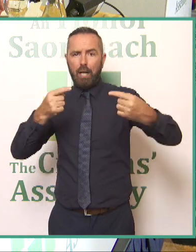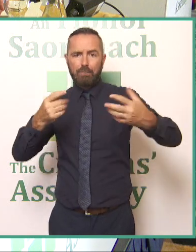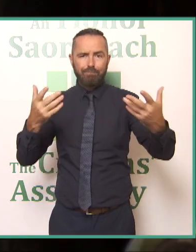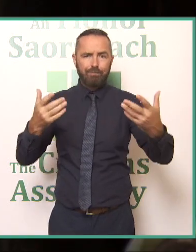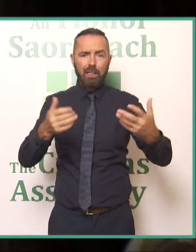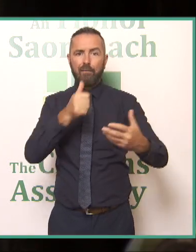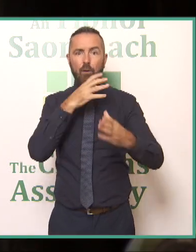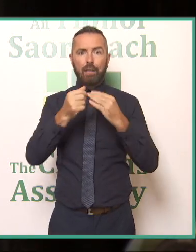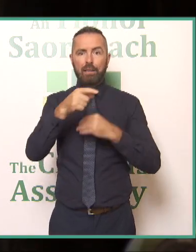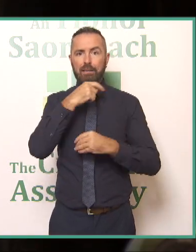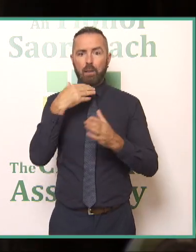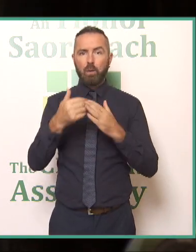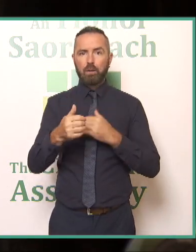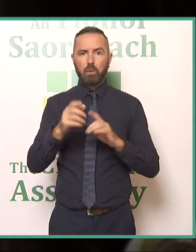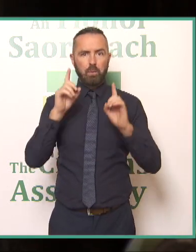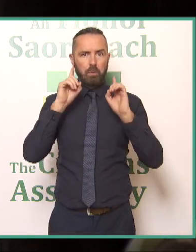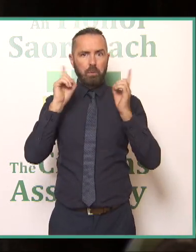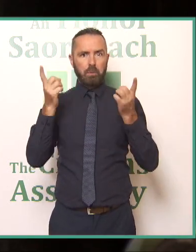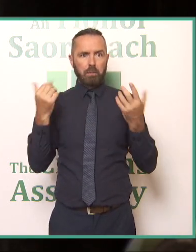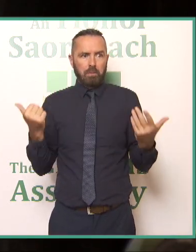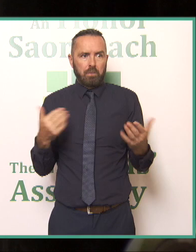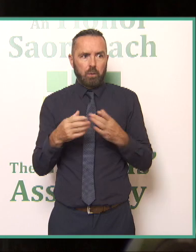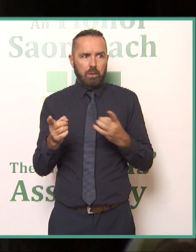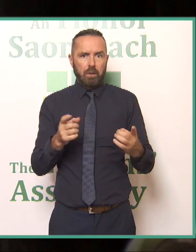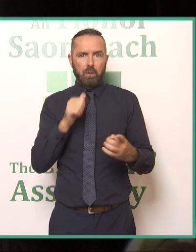the first thing is the Baseline none of us really have any base than our parents what habitats do we